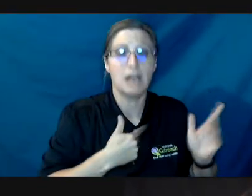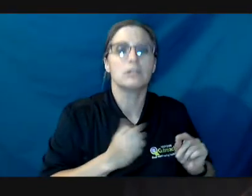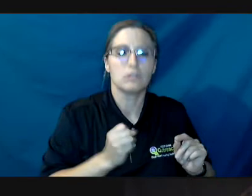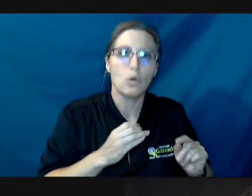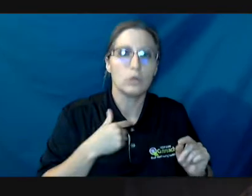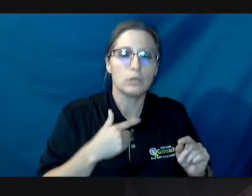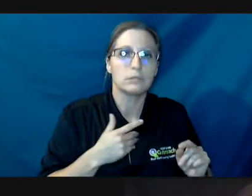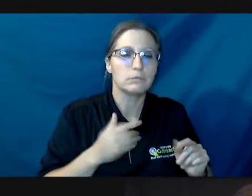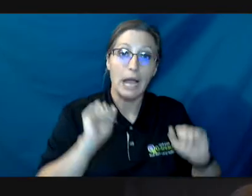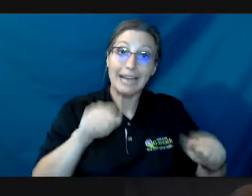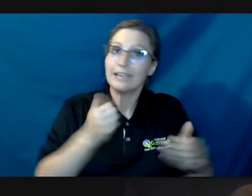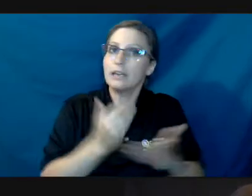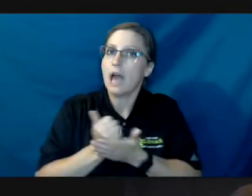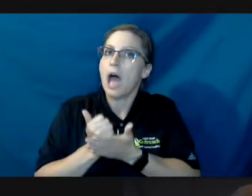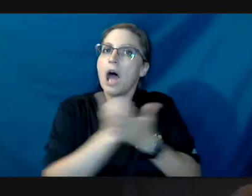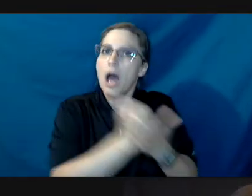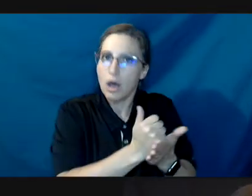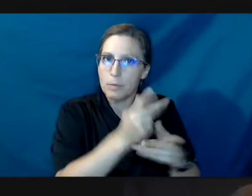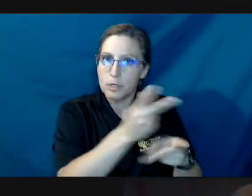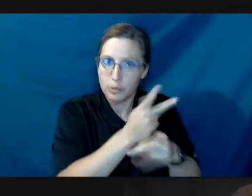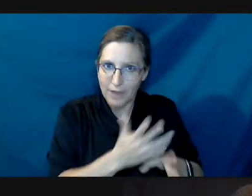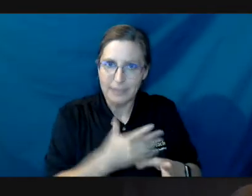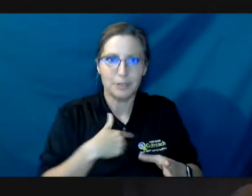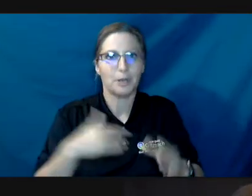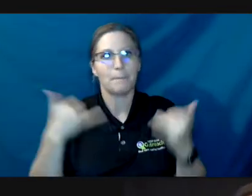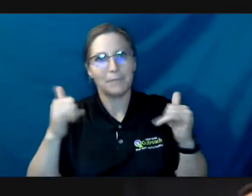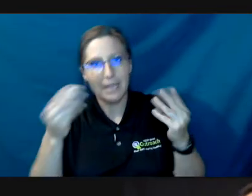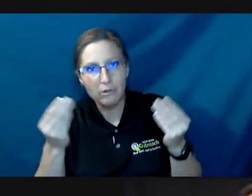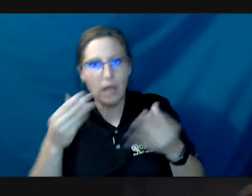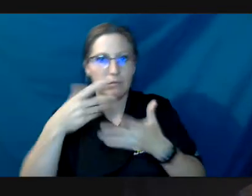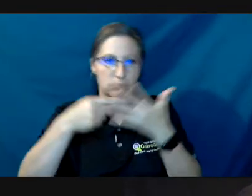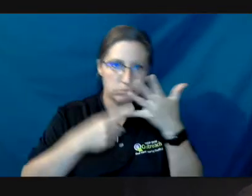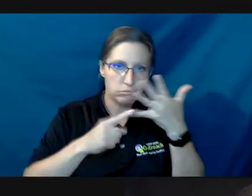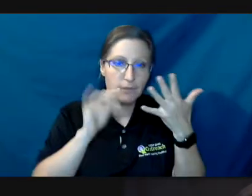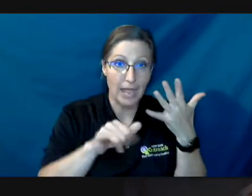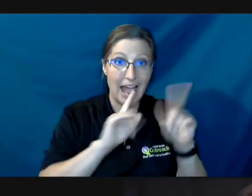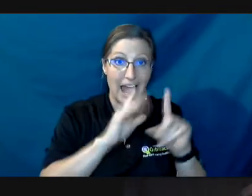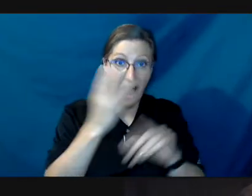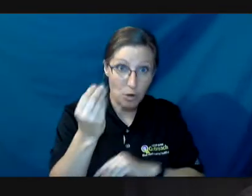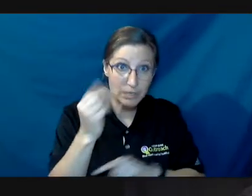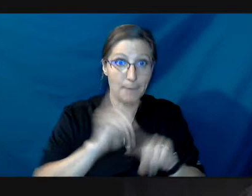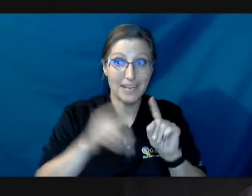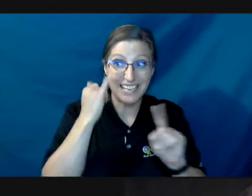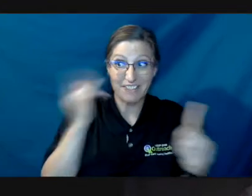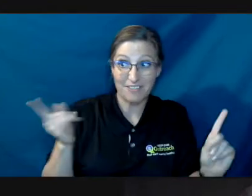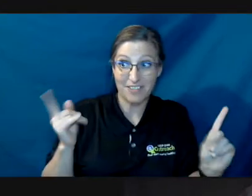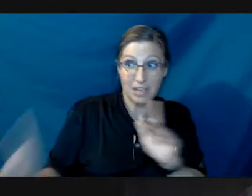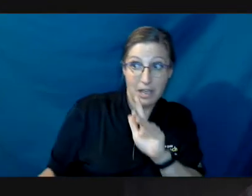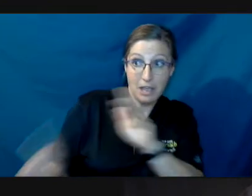So yes, I can help with supervising playground but just know if I have an interpreting need